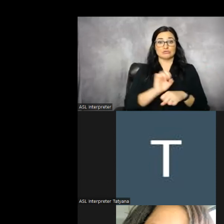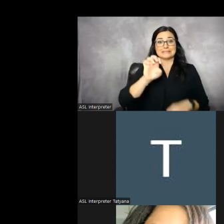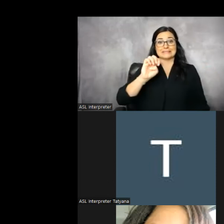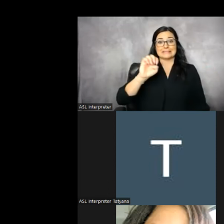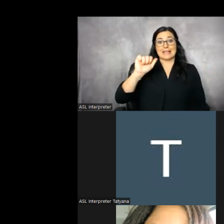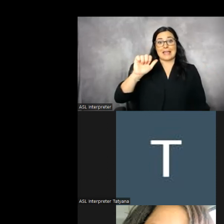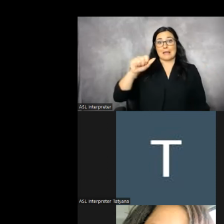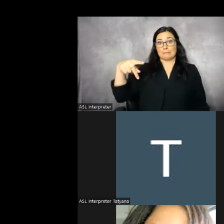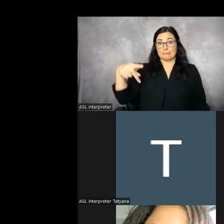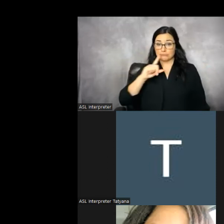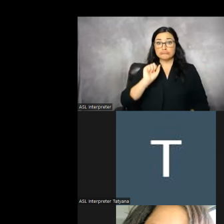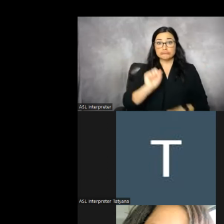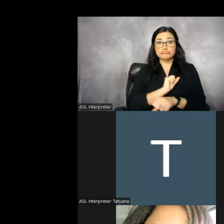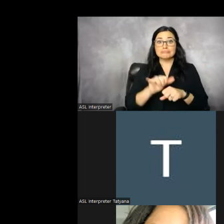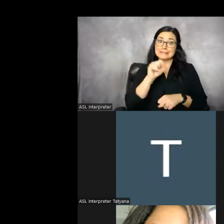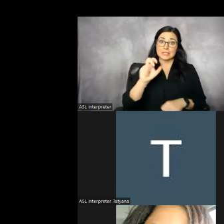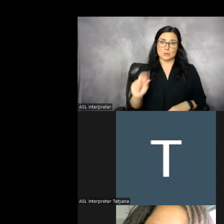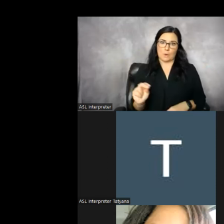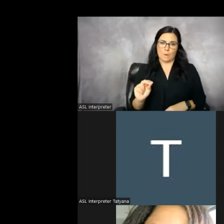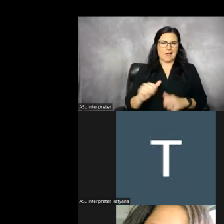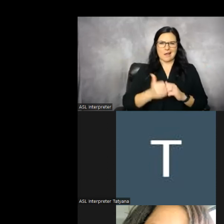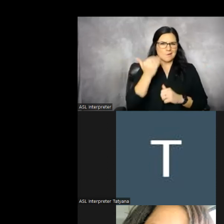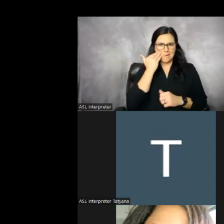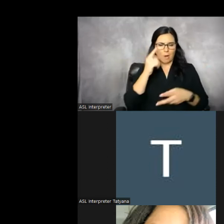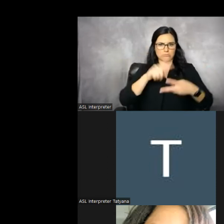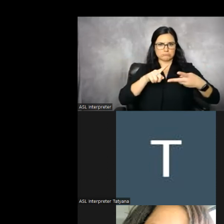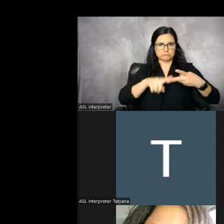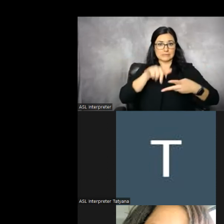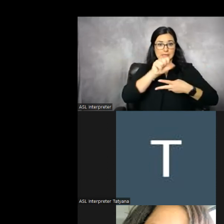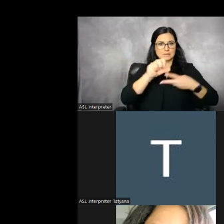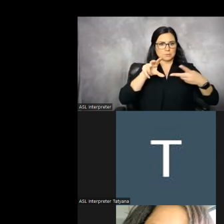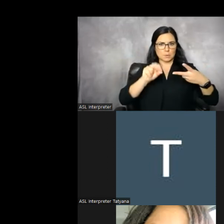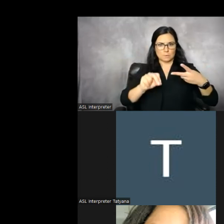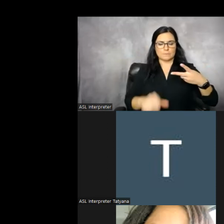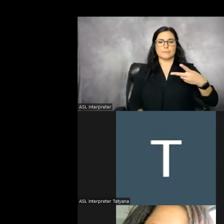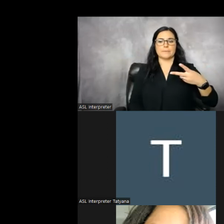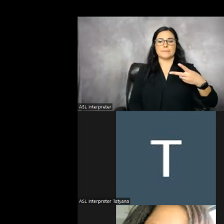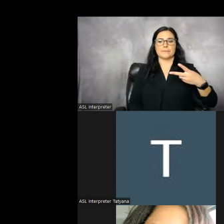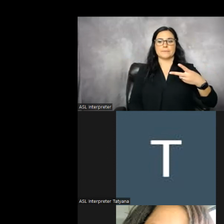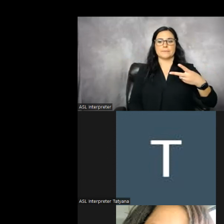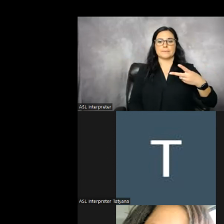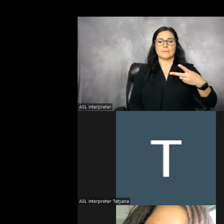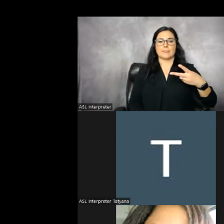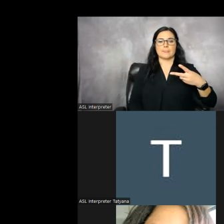It's really cut and dry, because if it does not include,